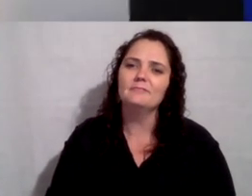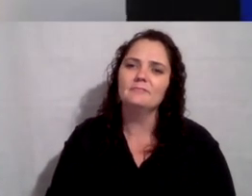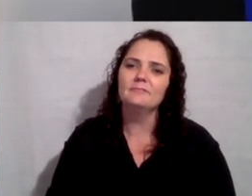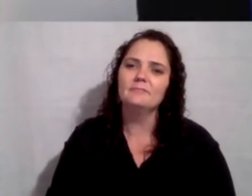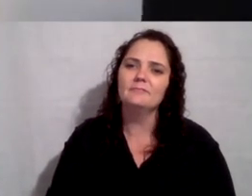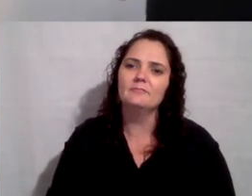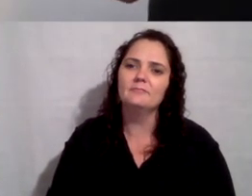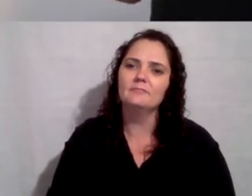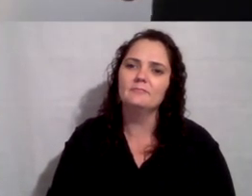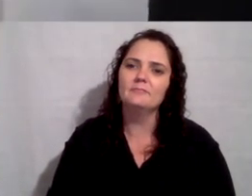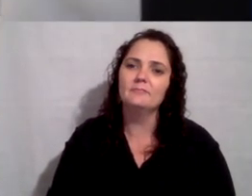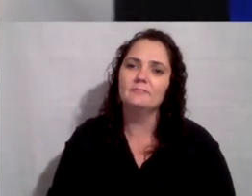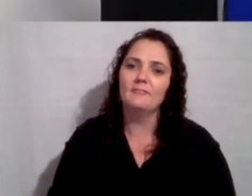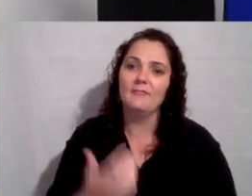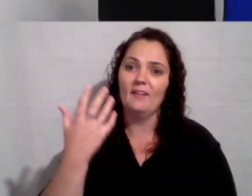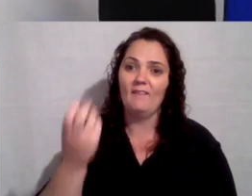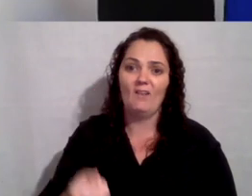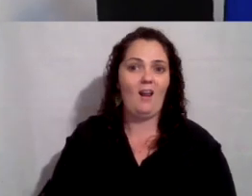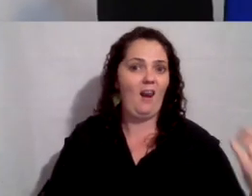light on Rachel's back and I could come in and